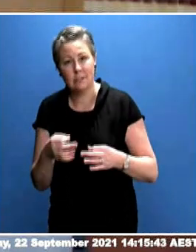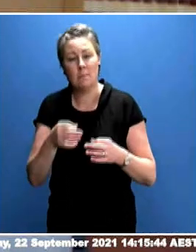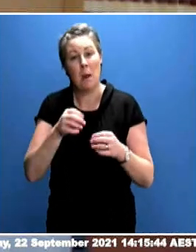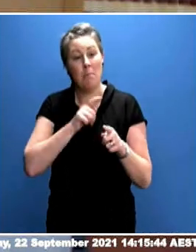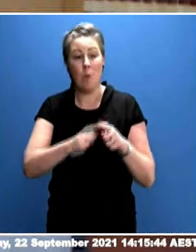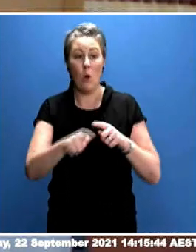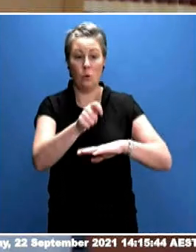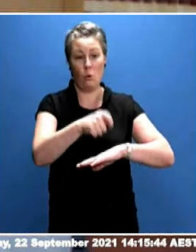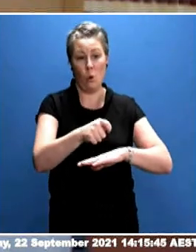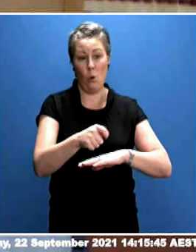the decisions that we've made.